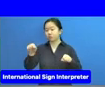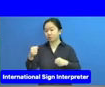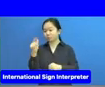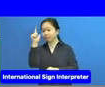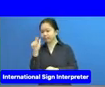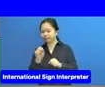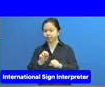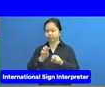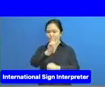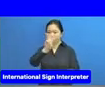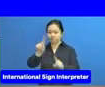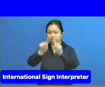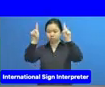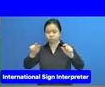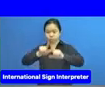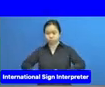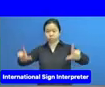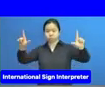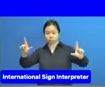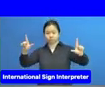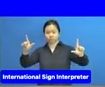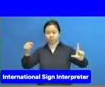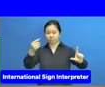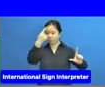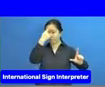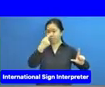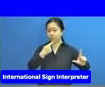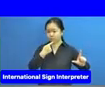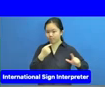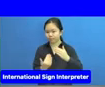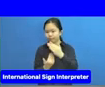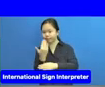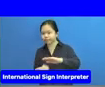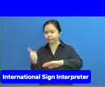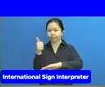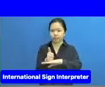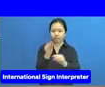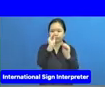This is an example of what a profile page will look like. You will have a photo, a title of course, a description of what you do.